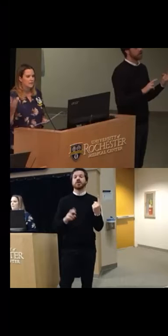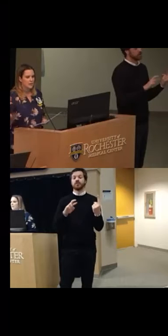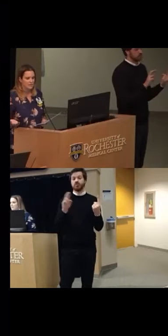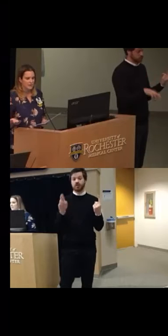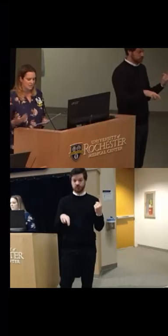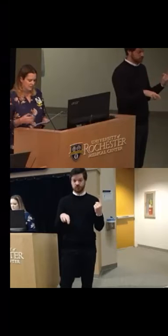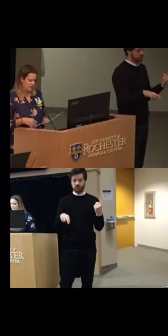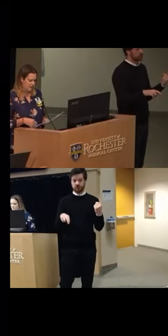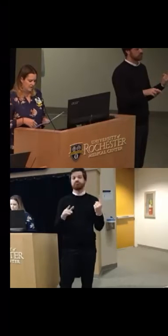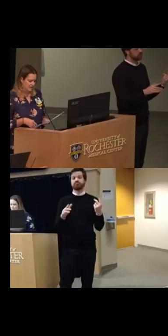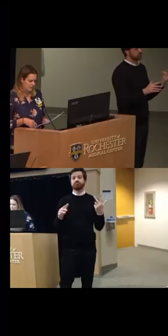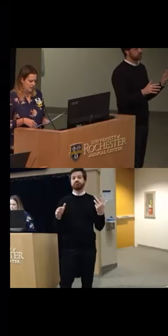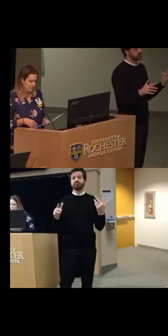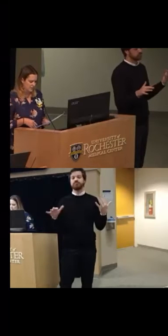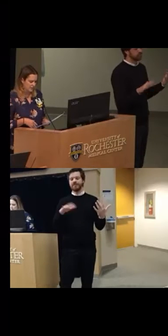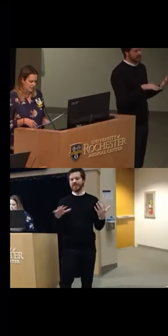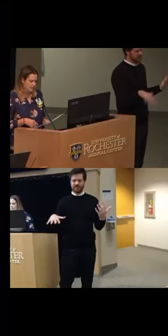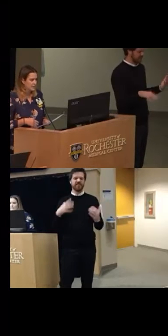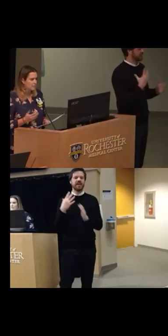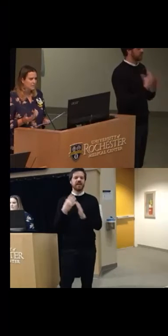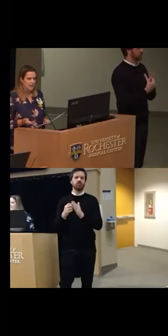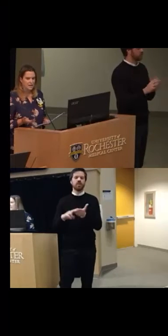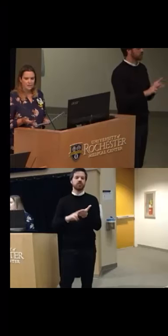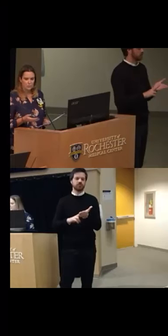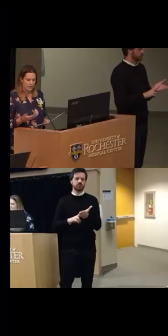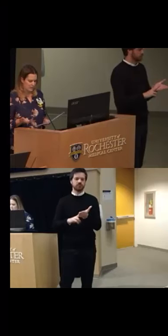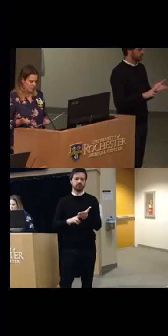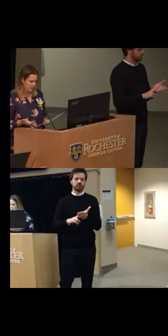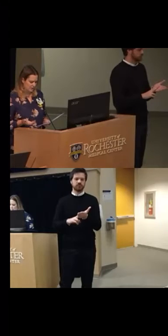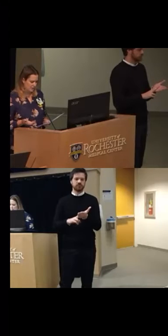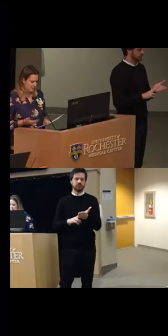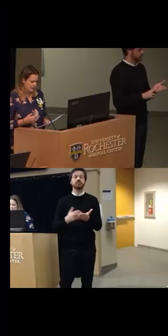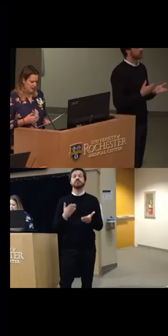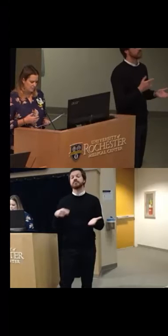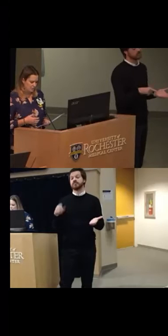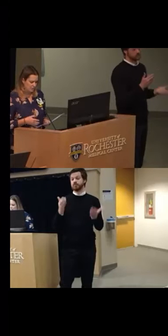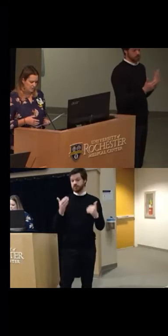we expanded to have 55 external contracts Beth danah who many of you might know um took over